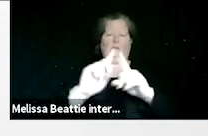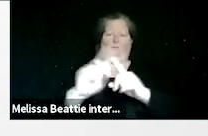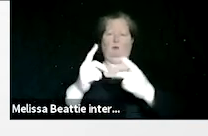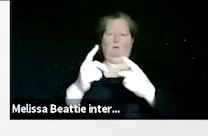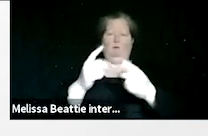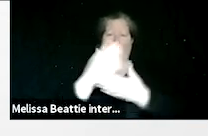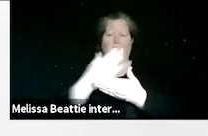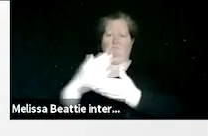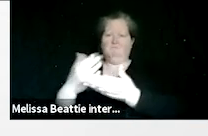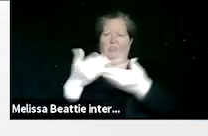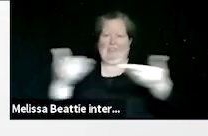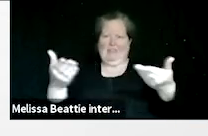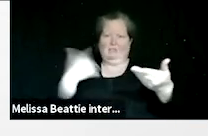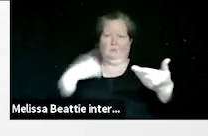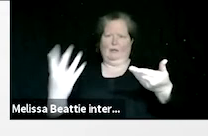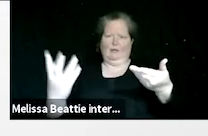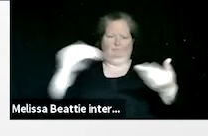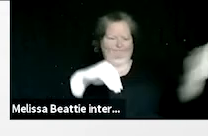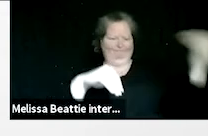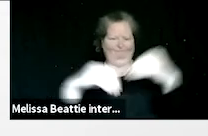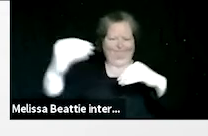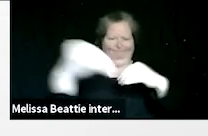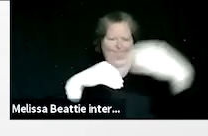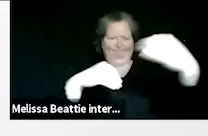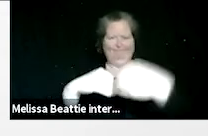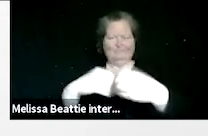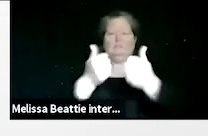Ben Woelk: And try something new with and come up with